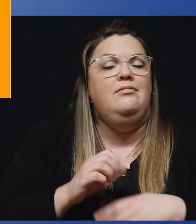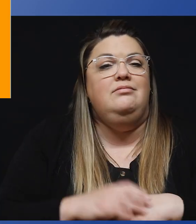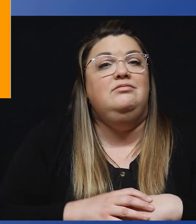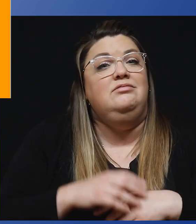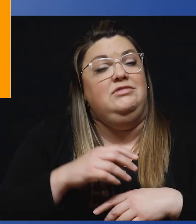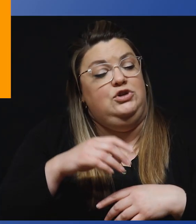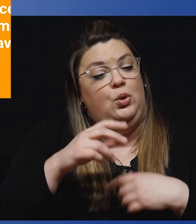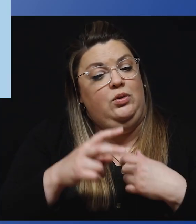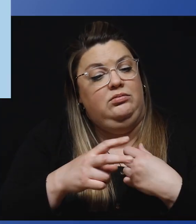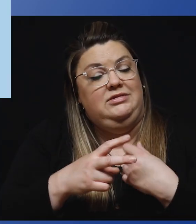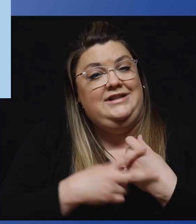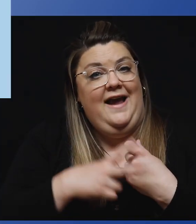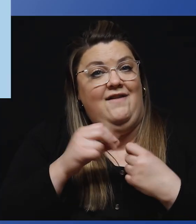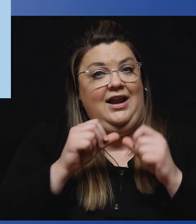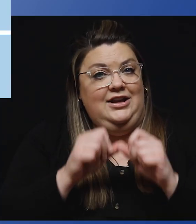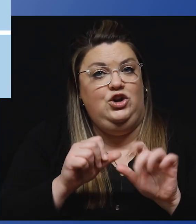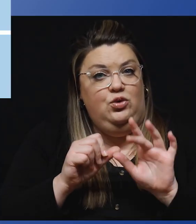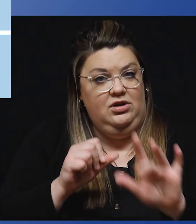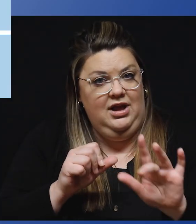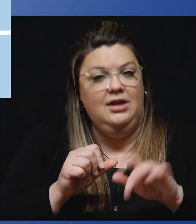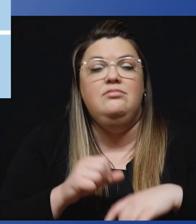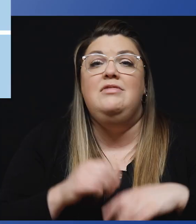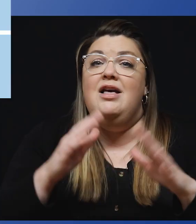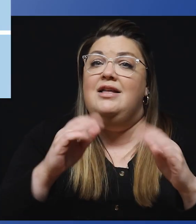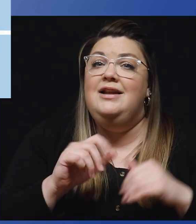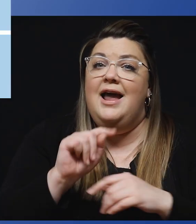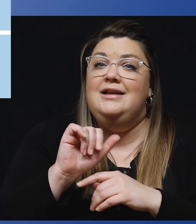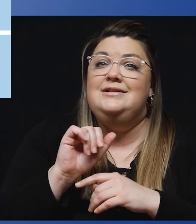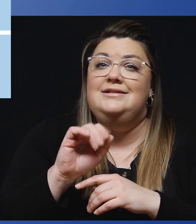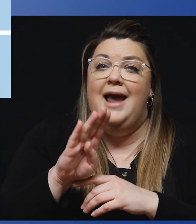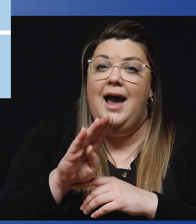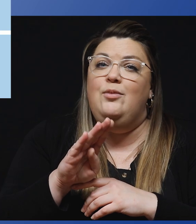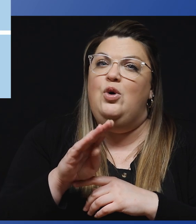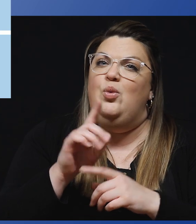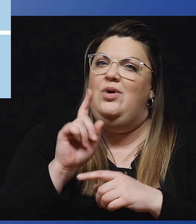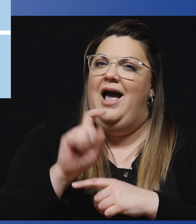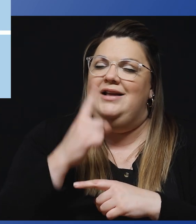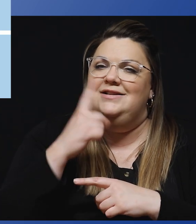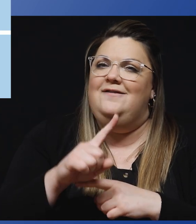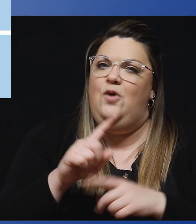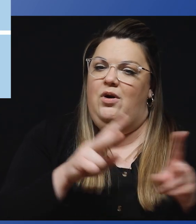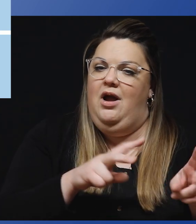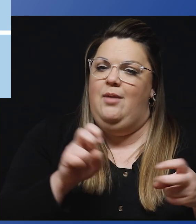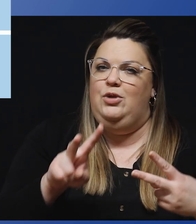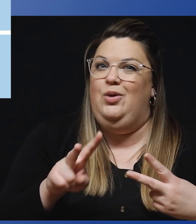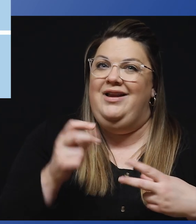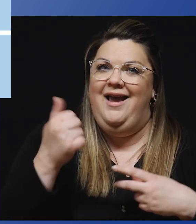The next tab will then ask you to upload any documentation to support your application for assistance.